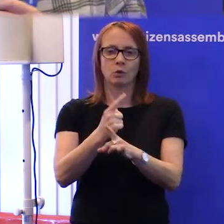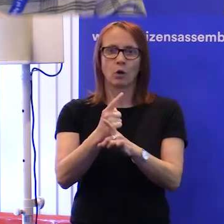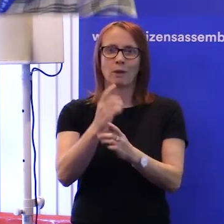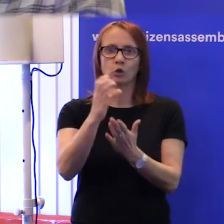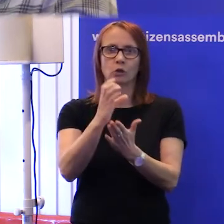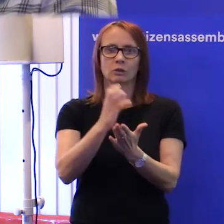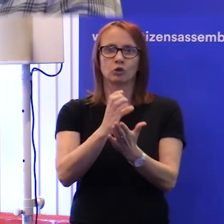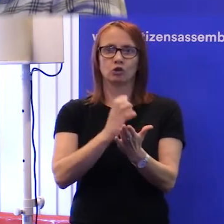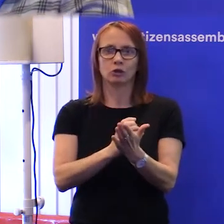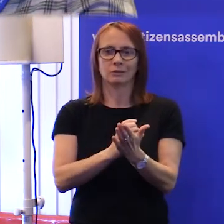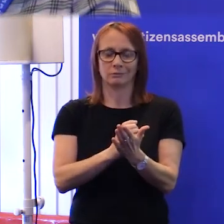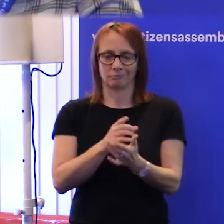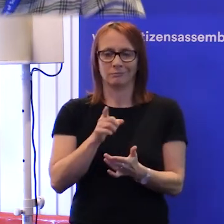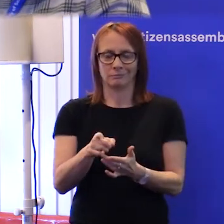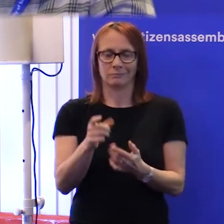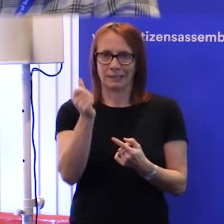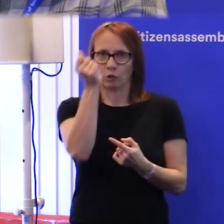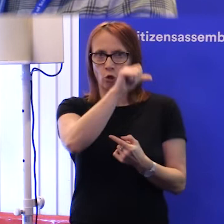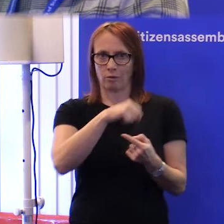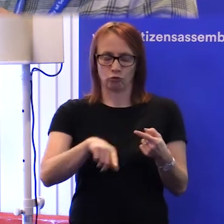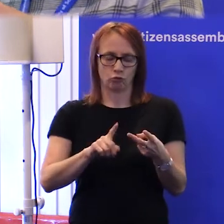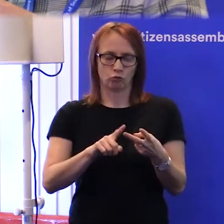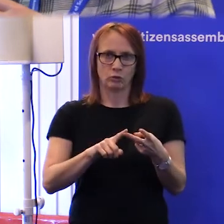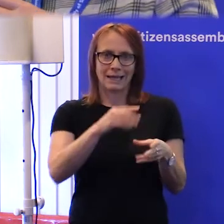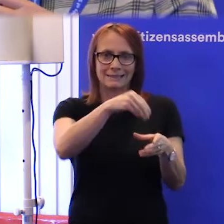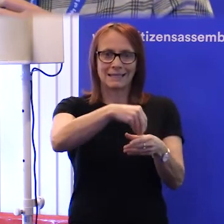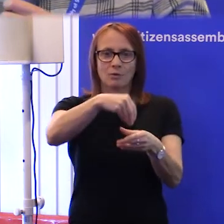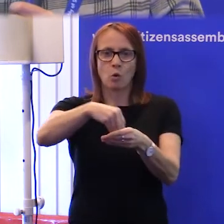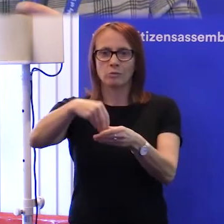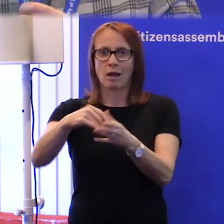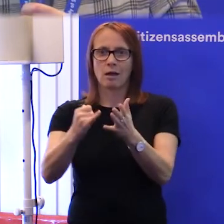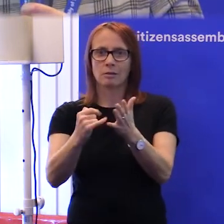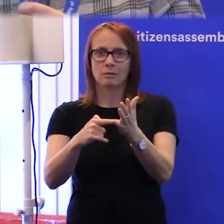issues comes in their stake holders now stake holders are a bit different